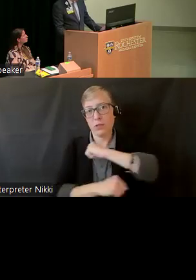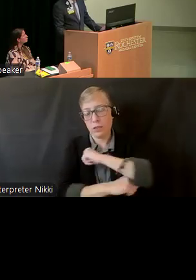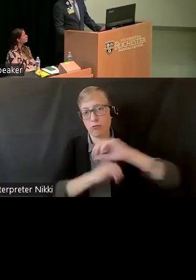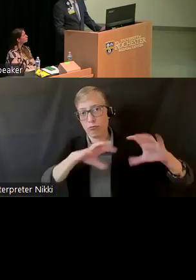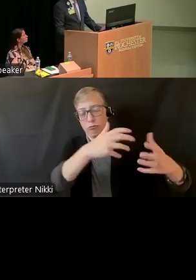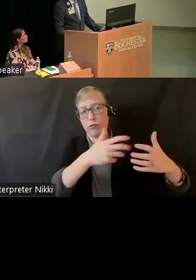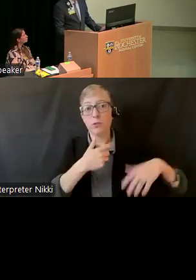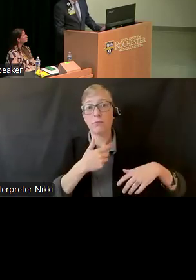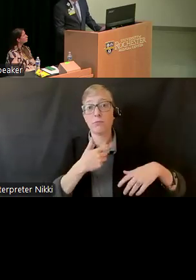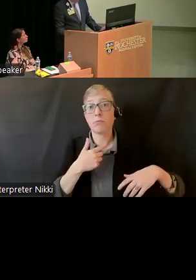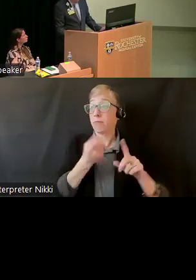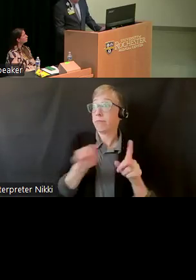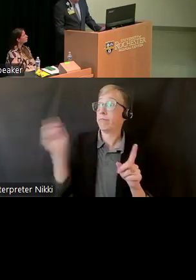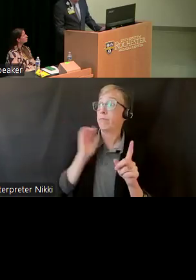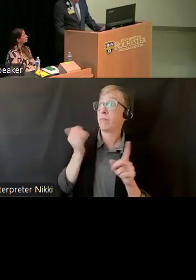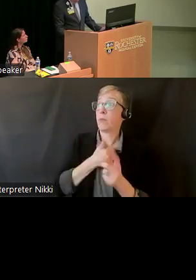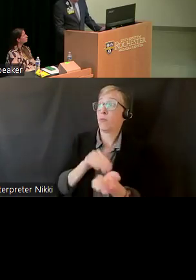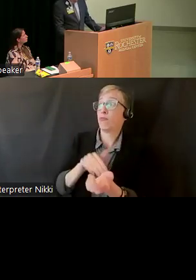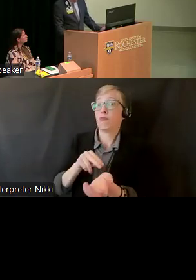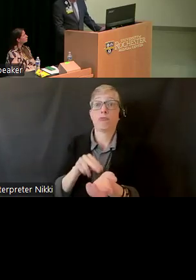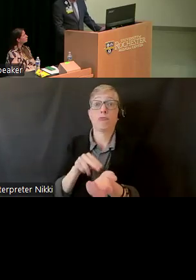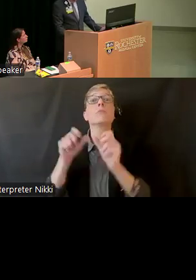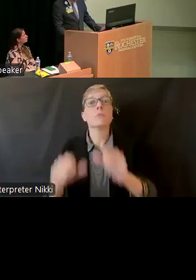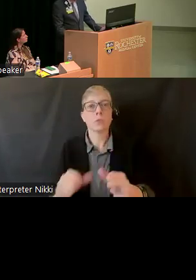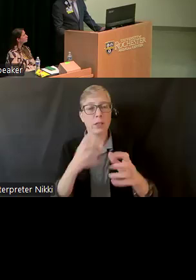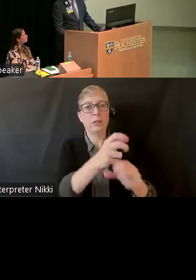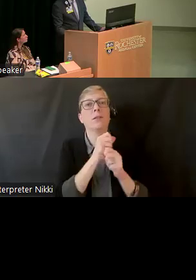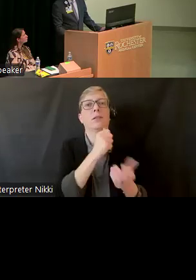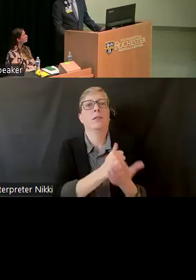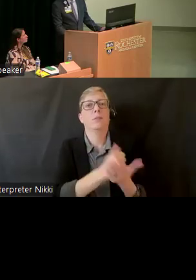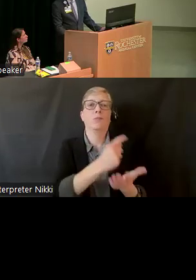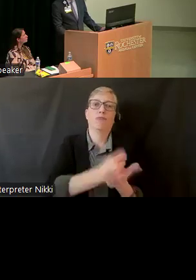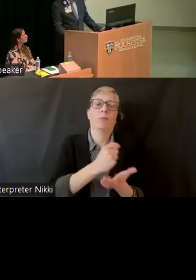when they need it and this was a team lift that involved Dr mike Pastelos the executive privilege